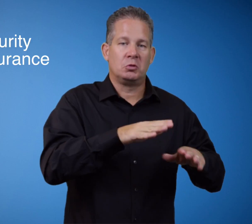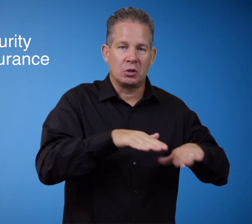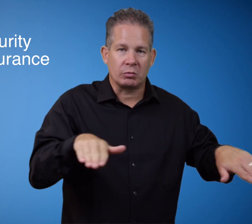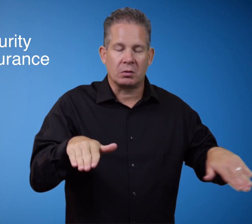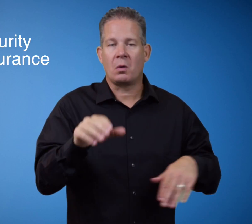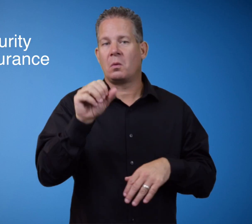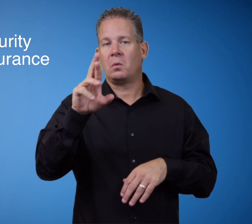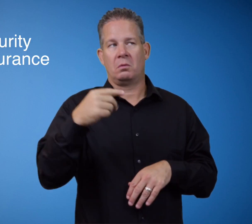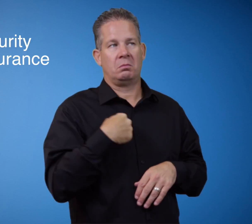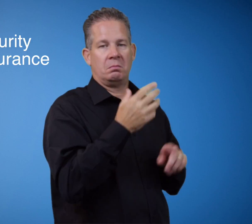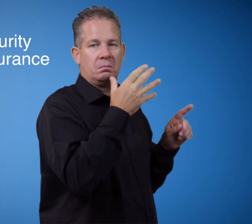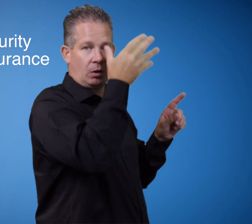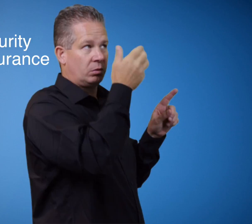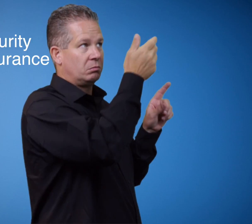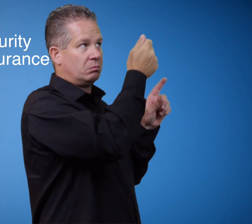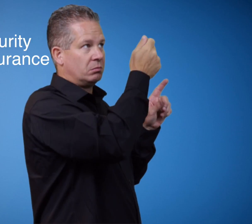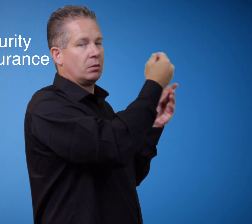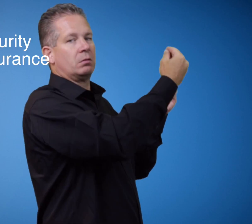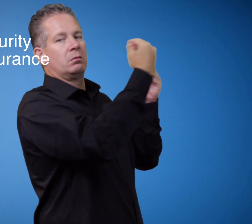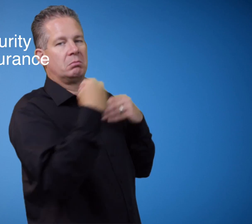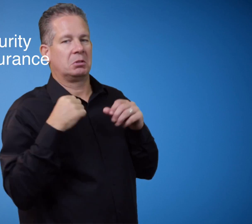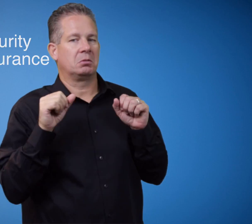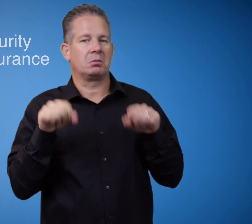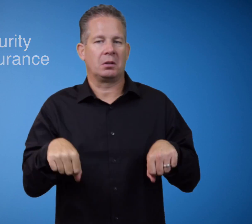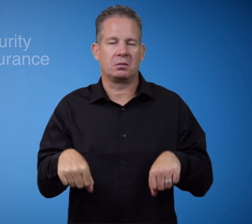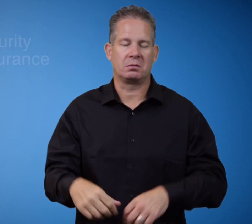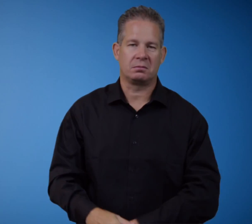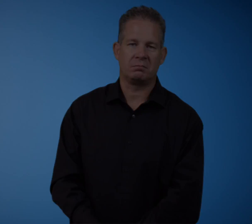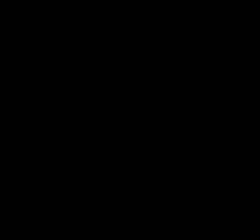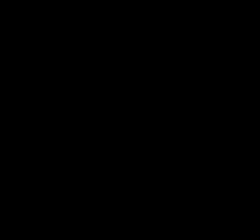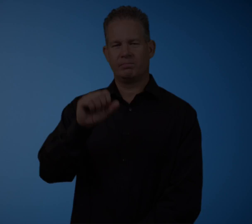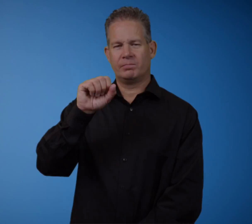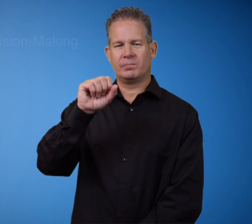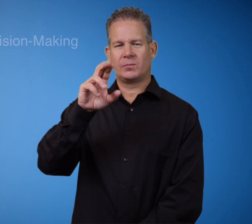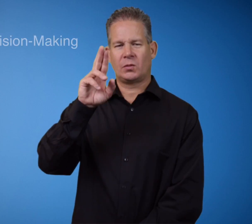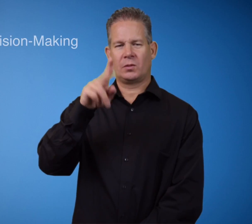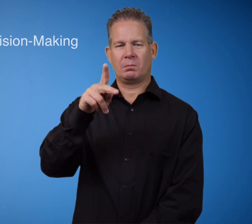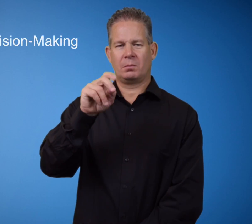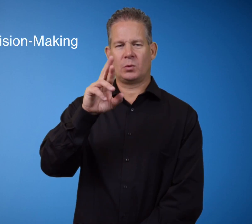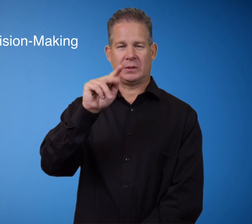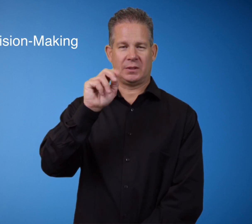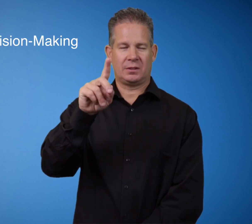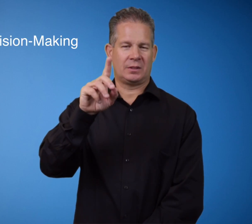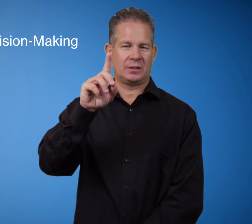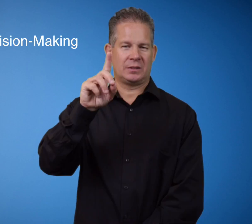If I were to die, those funds pass on to my children. My parents can also pass me their benefits.